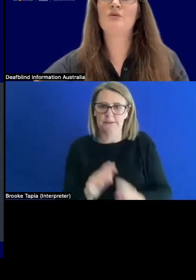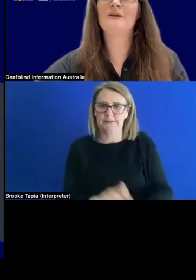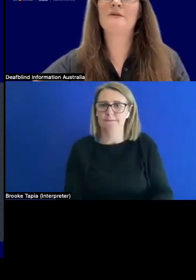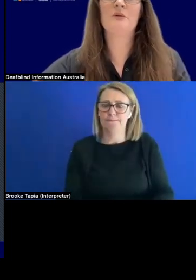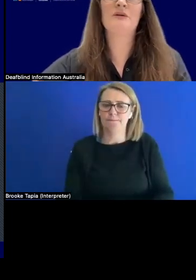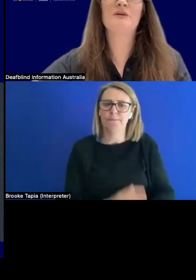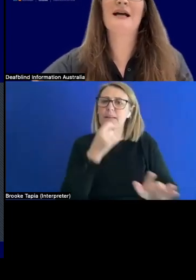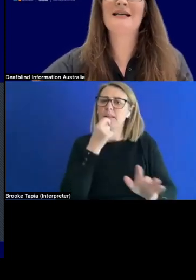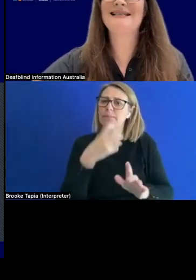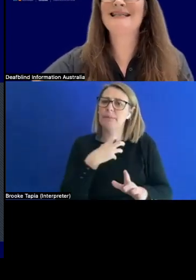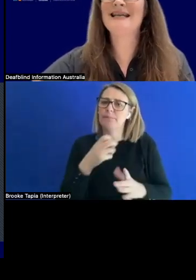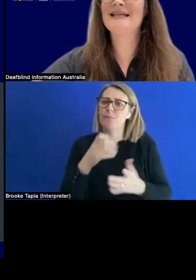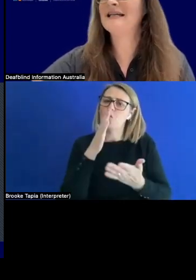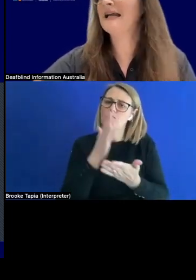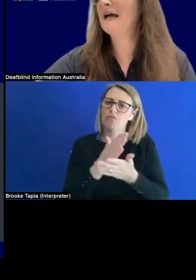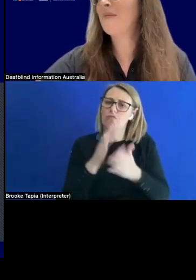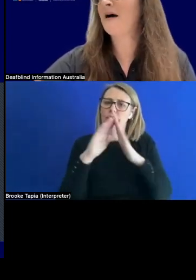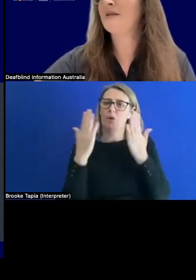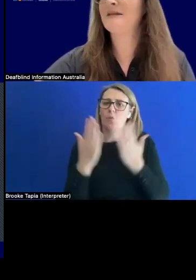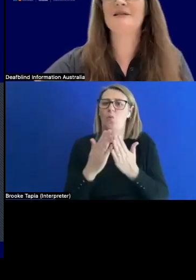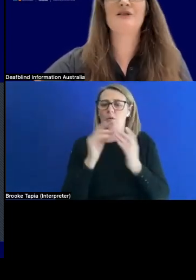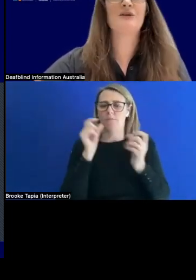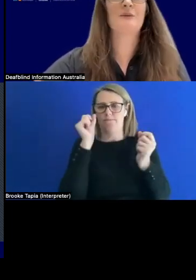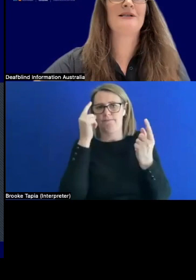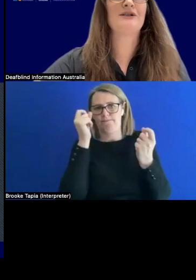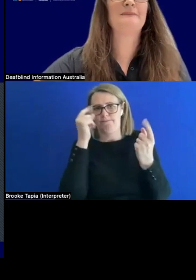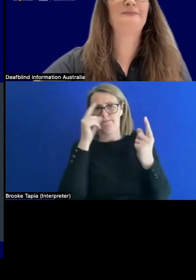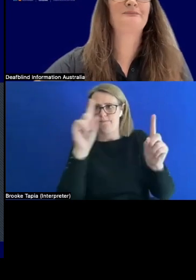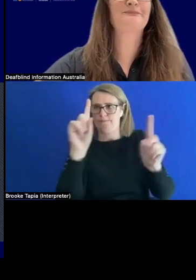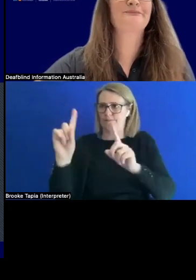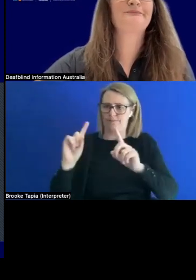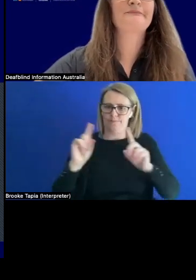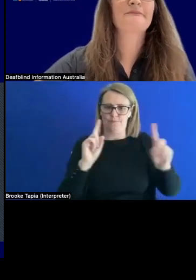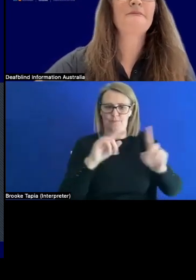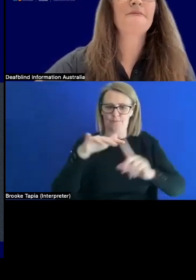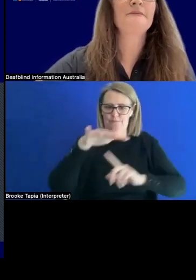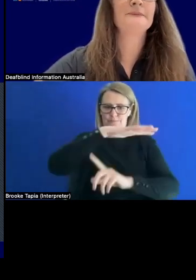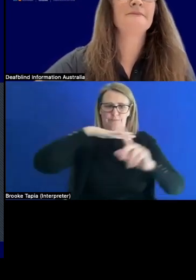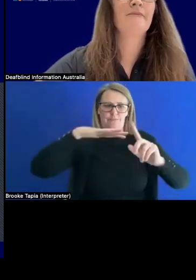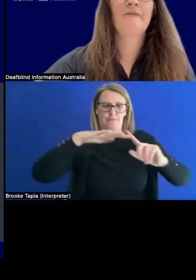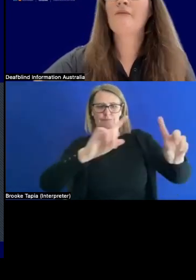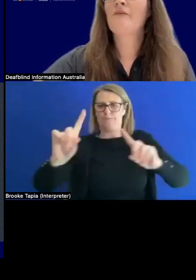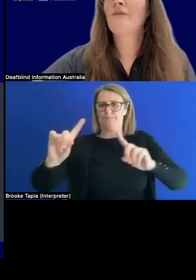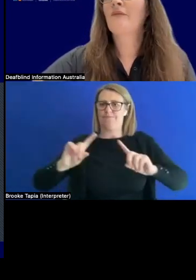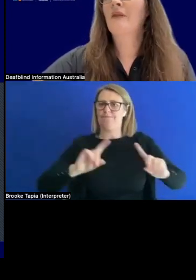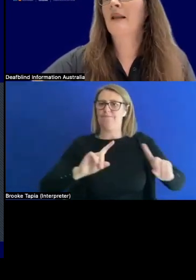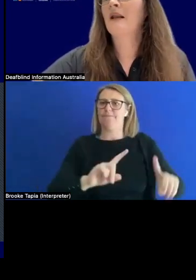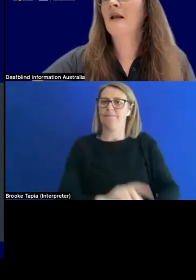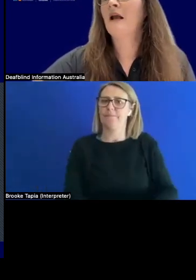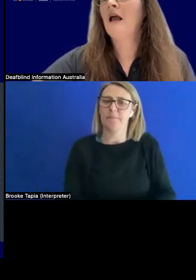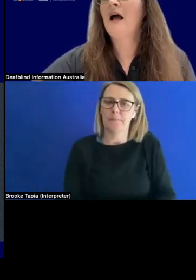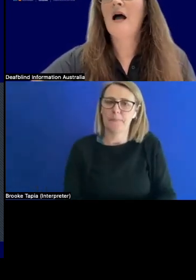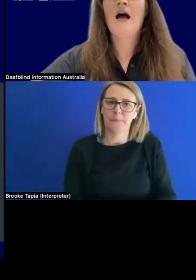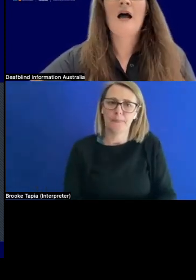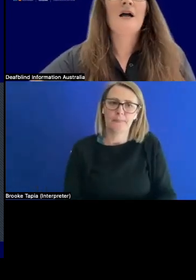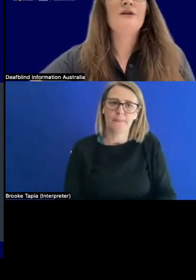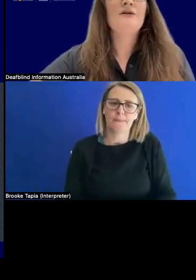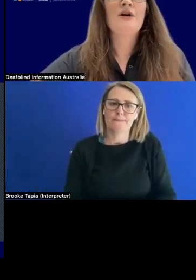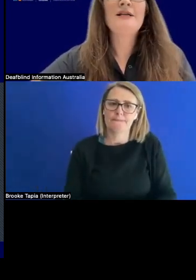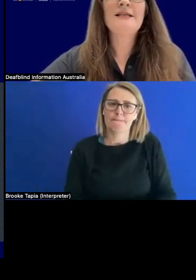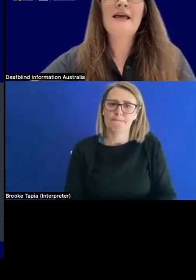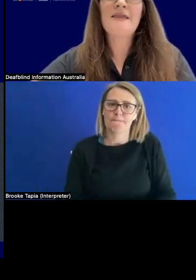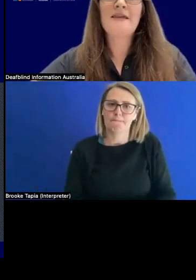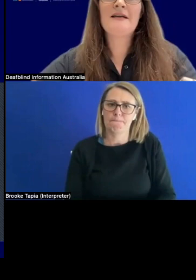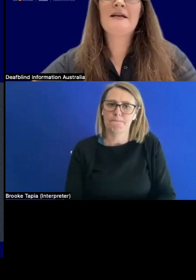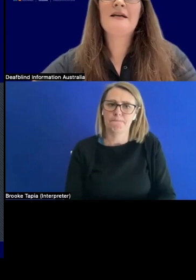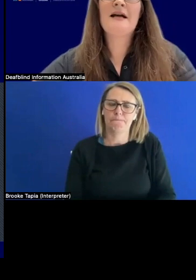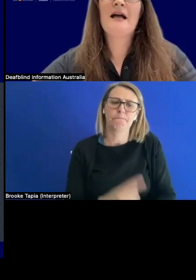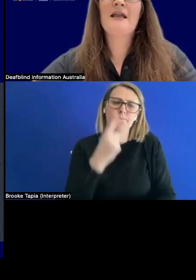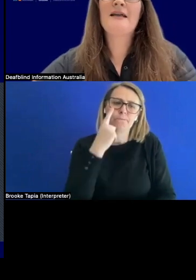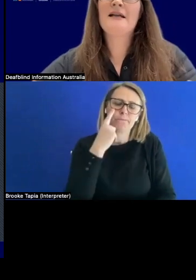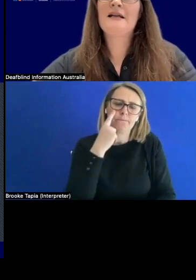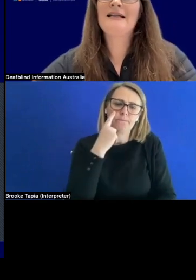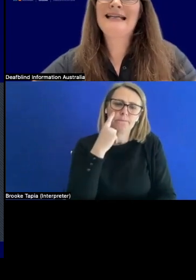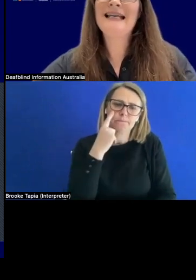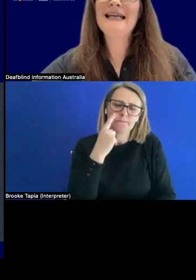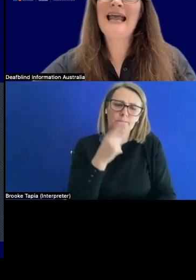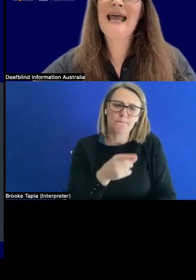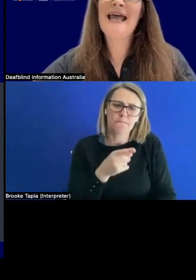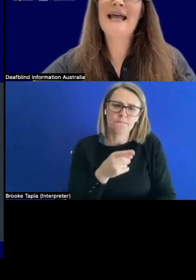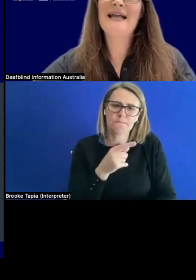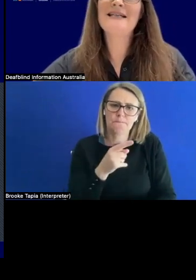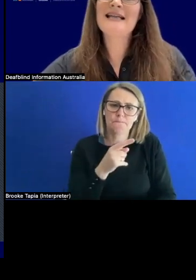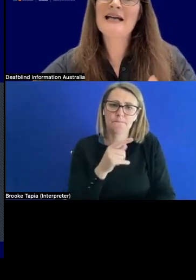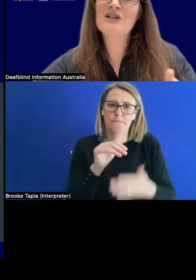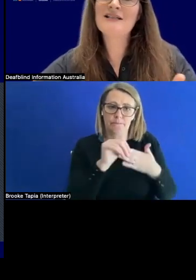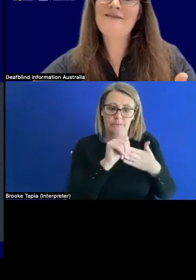real world understanding about the situation. You will notice that the leading hand is actually